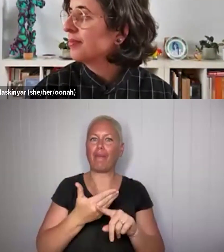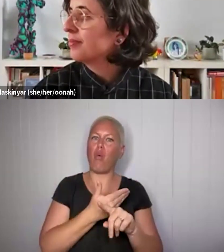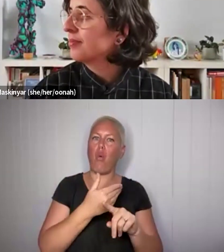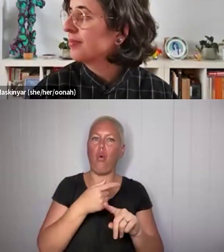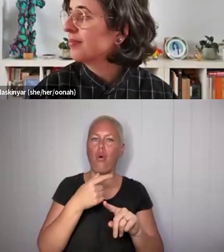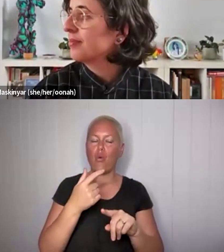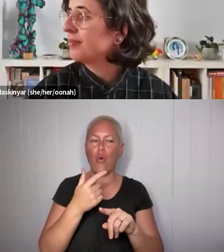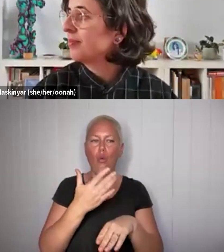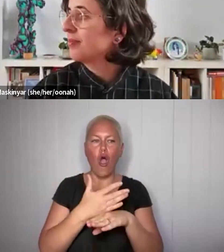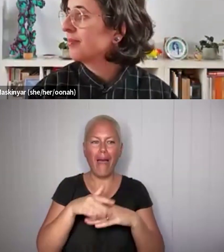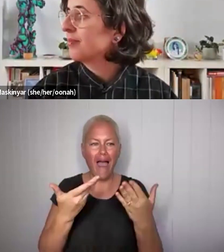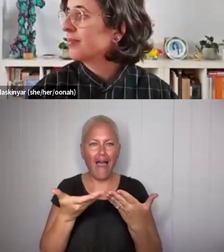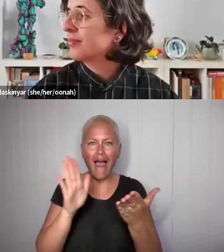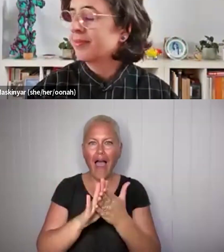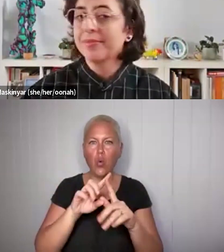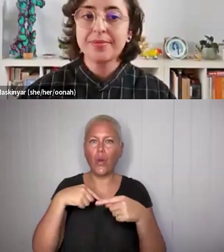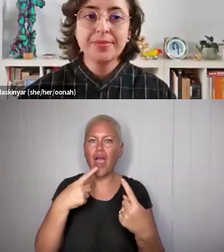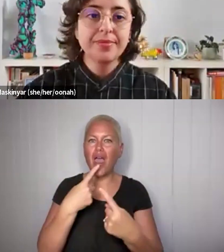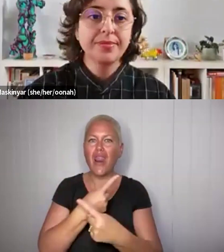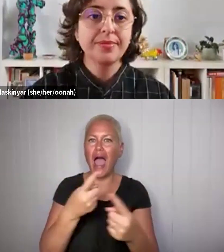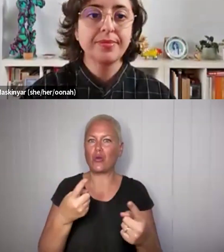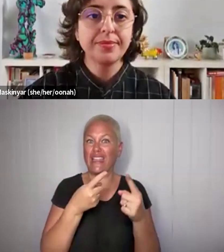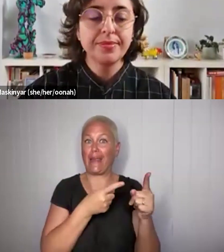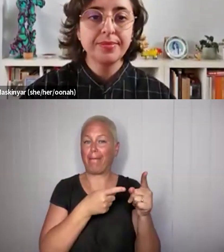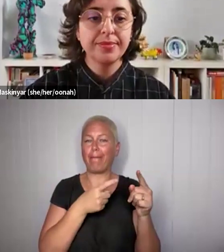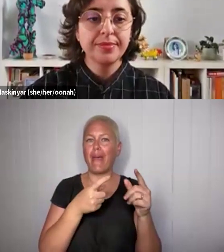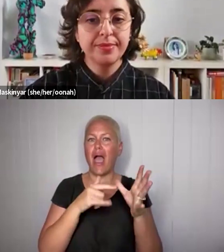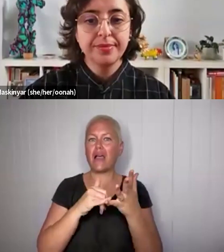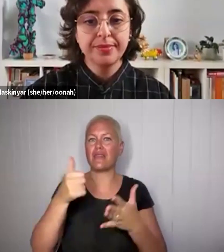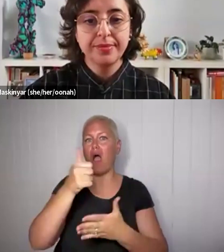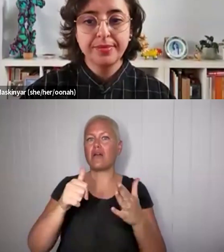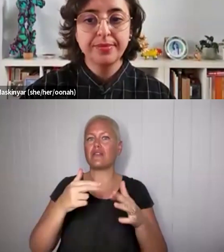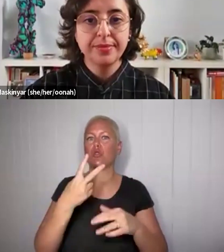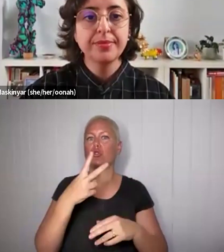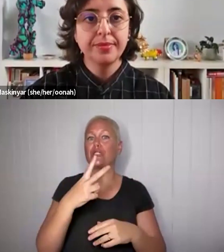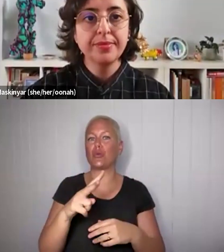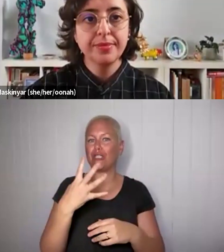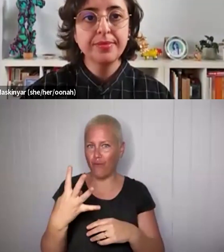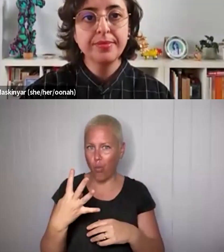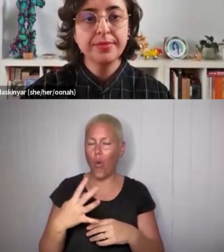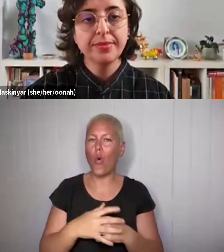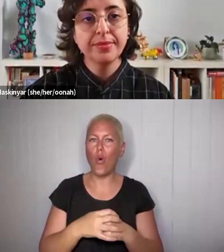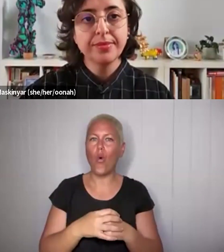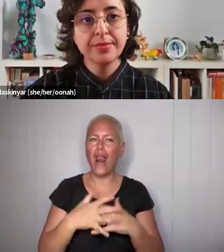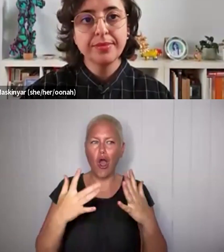with how we announced him as the artist for 2024. And a lot around the conversation of language,